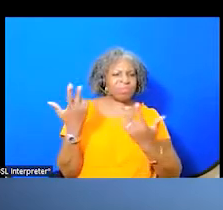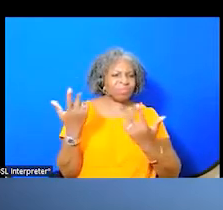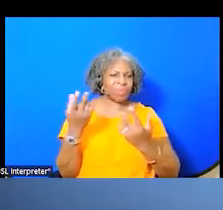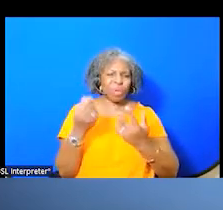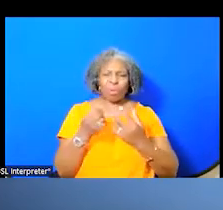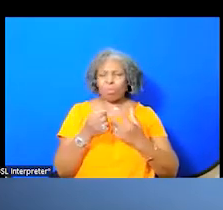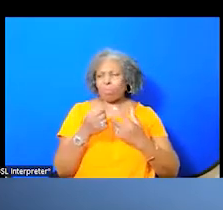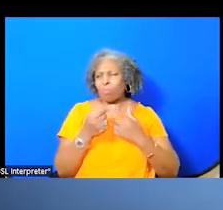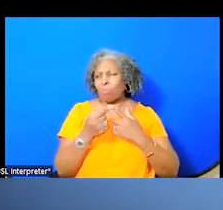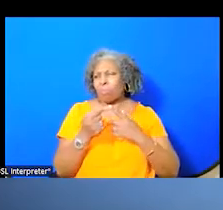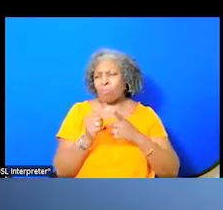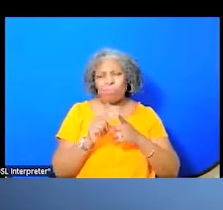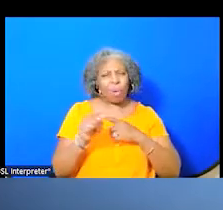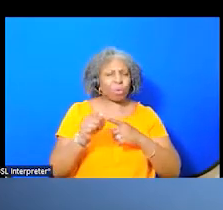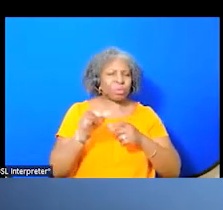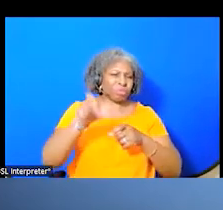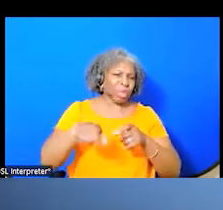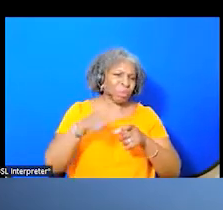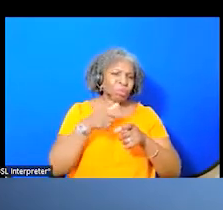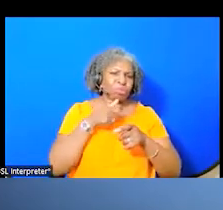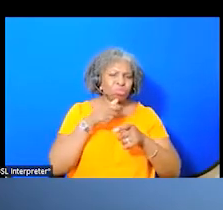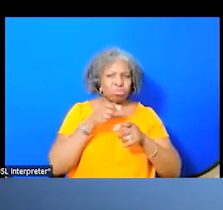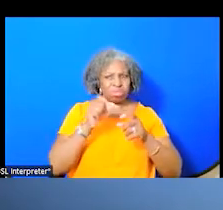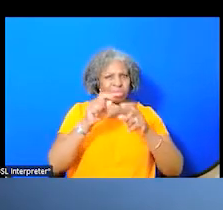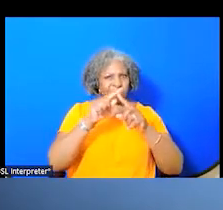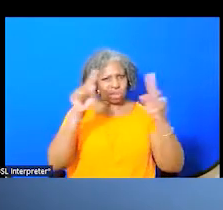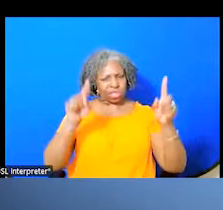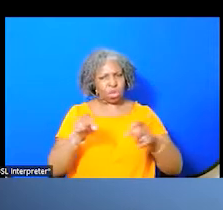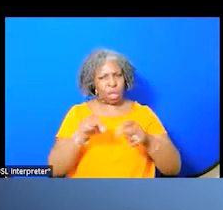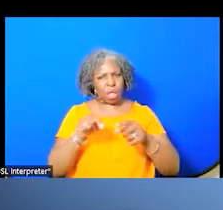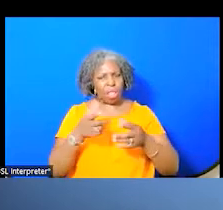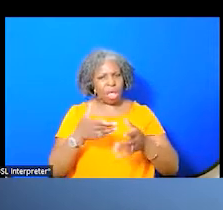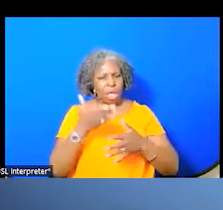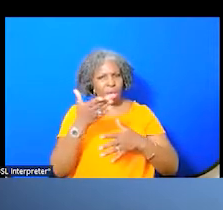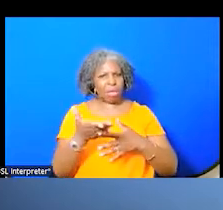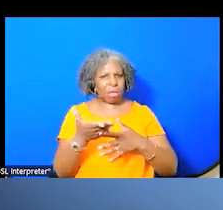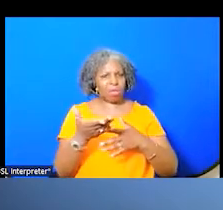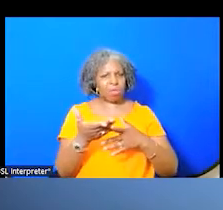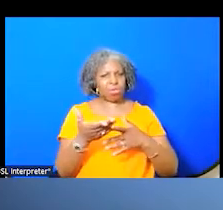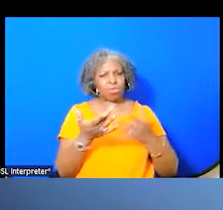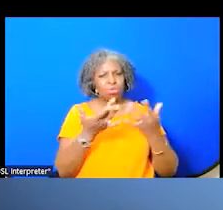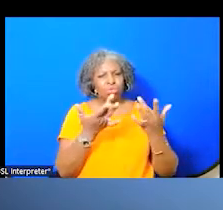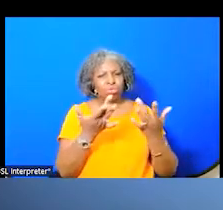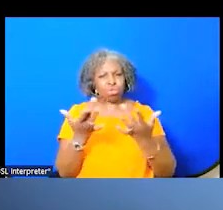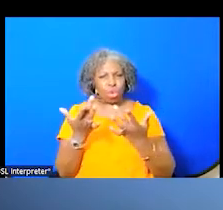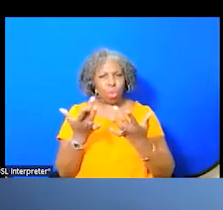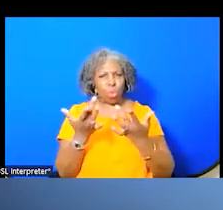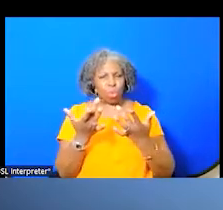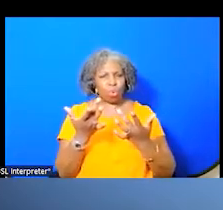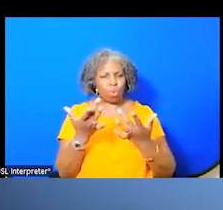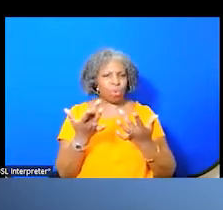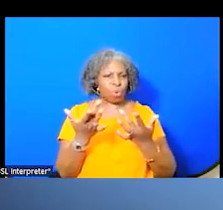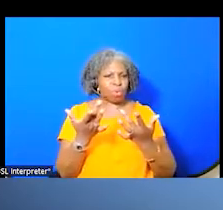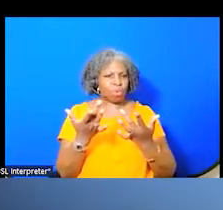use a diagram like this to show to show you just get a pen, conventional design at one end,